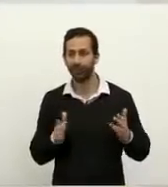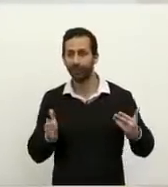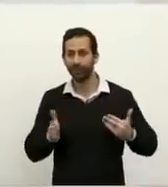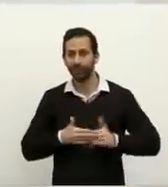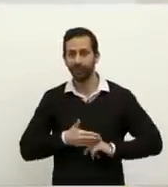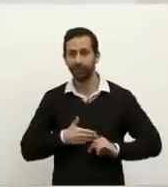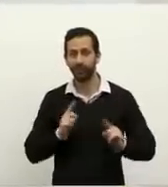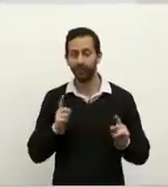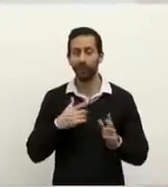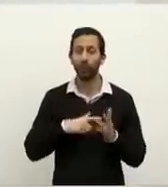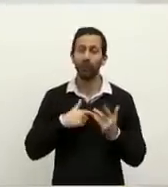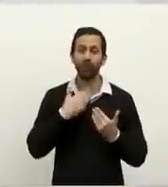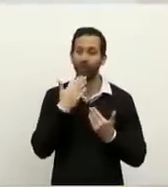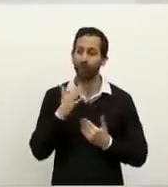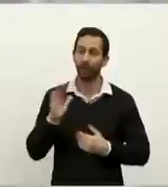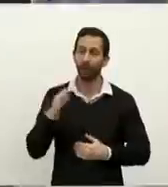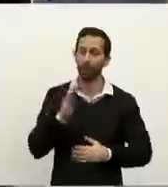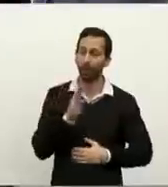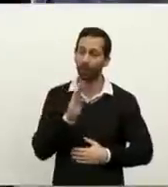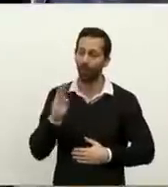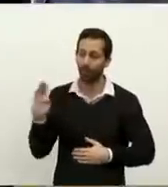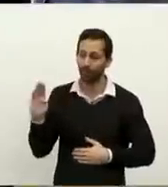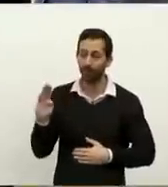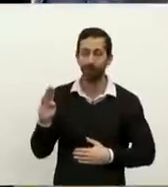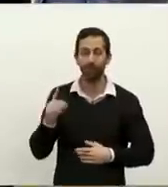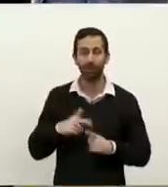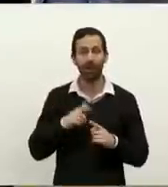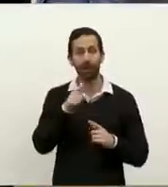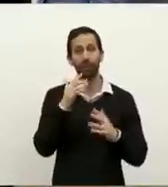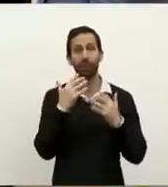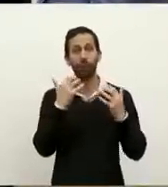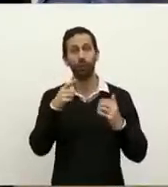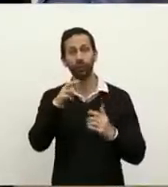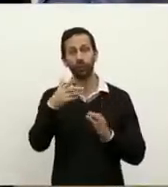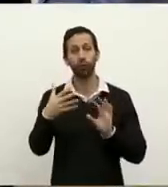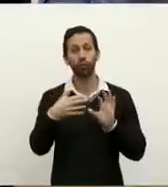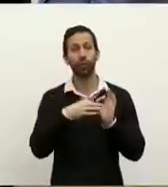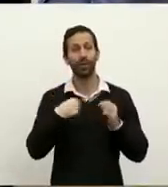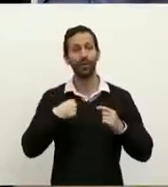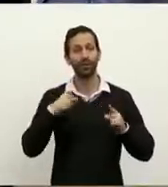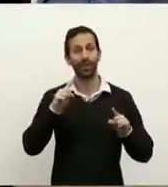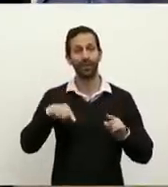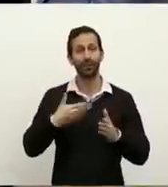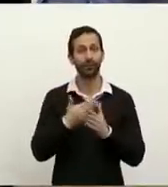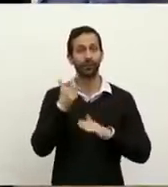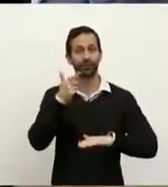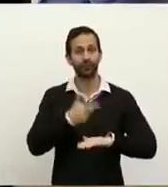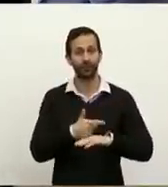I'd like to thank all the panellists and the audience for joining us today.